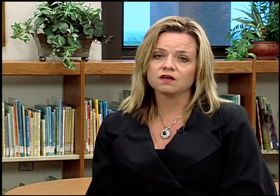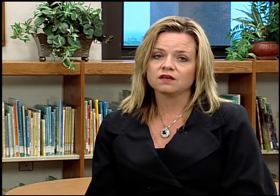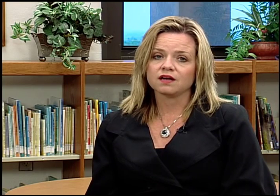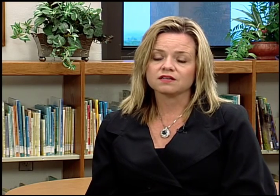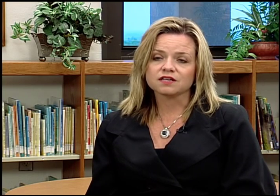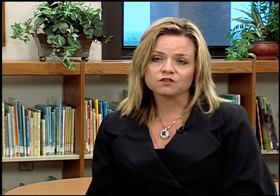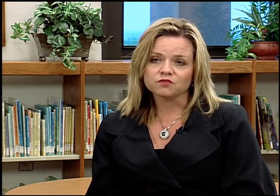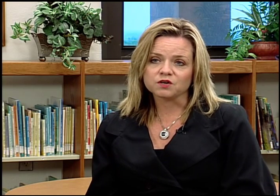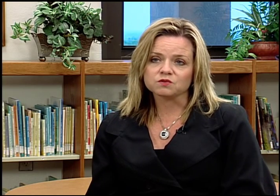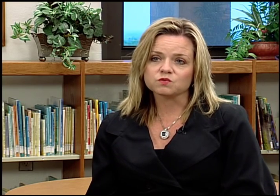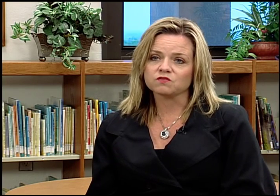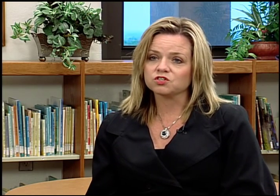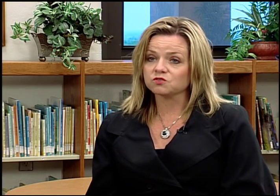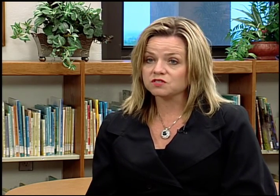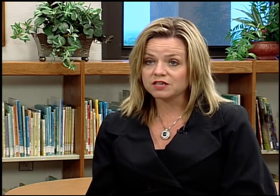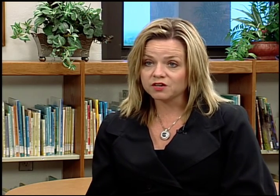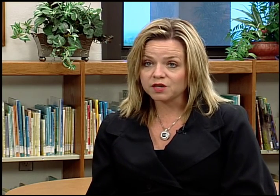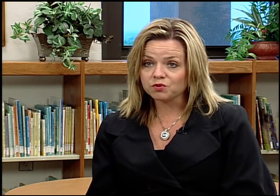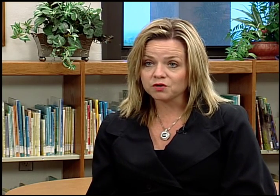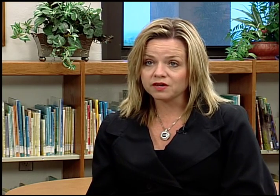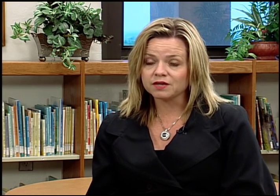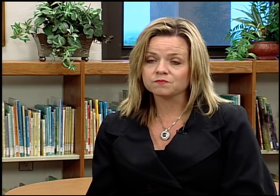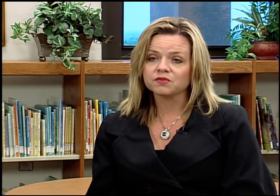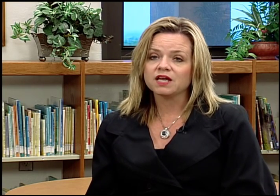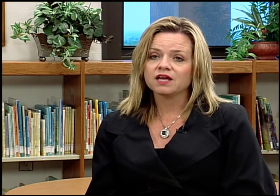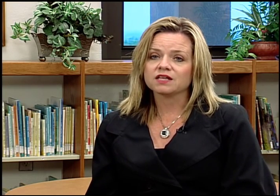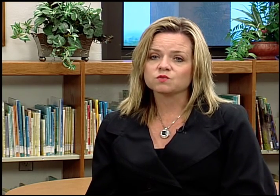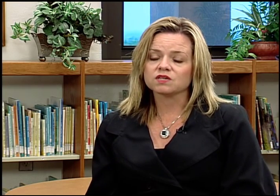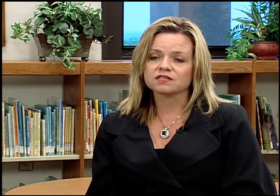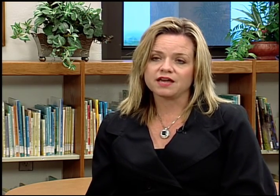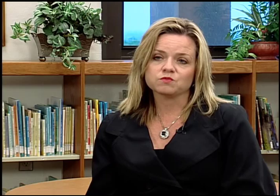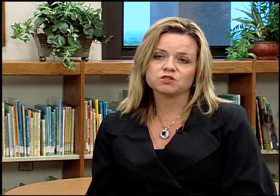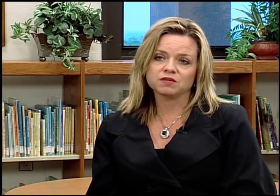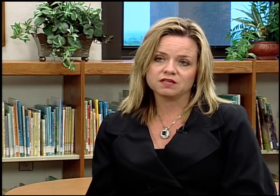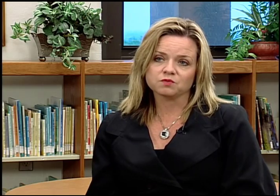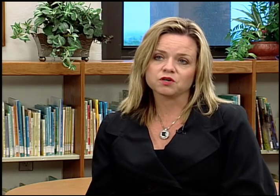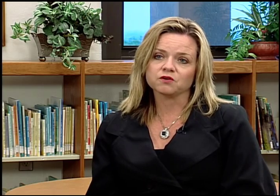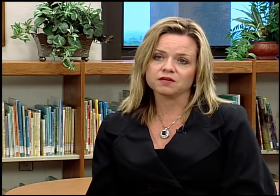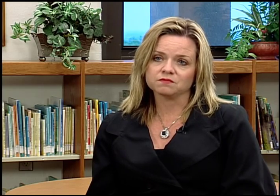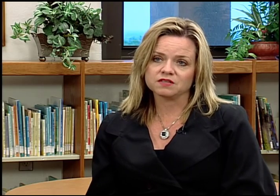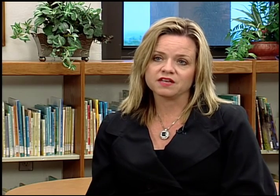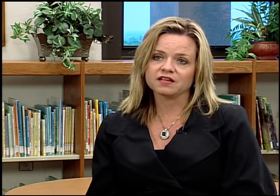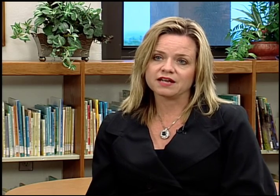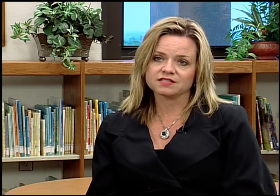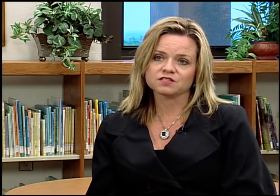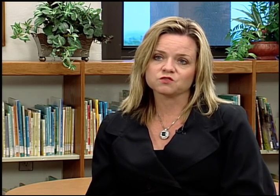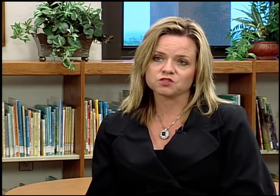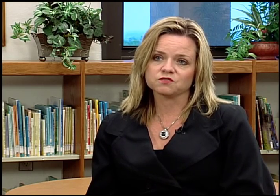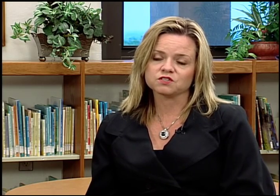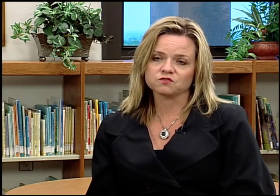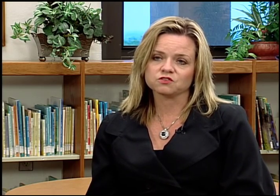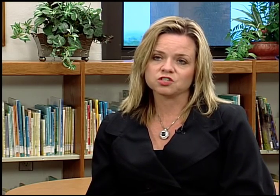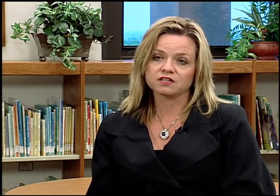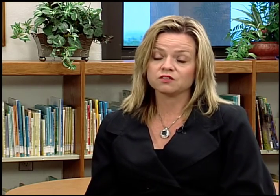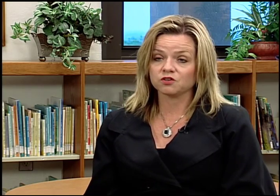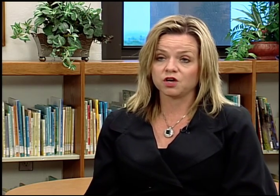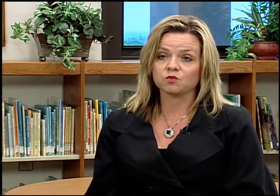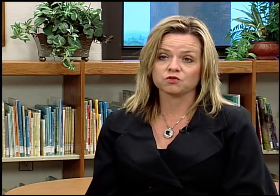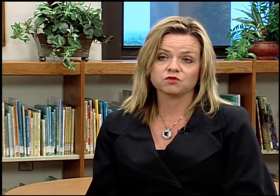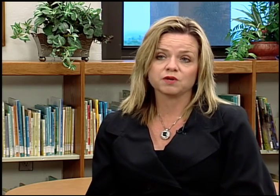We have a children's hearing aid program, as well as a captioned media program that they can access for services for their child, either at home or through the public school.